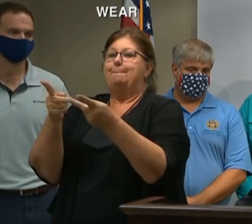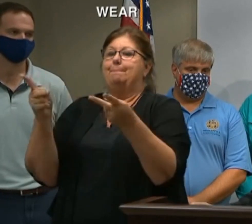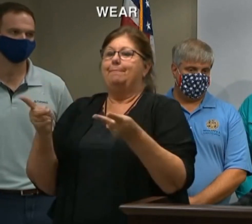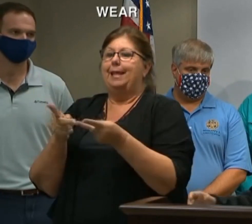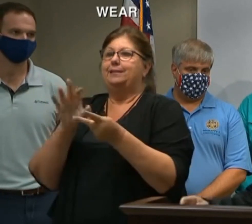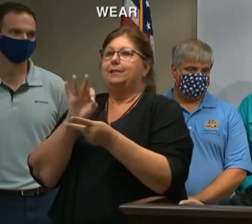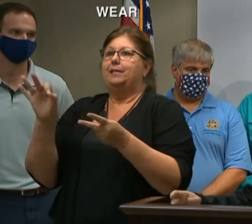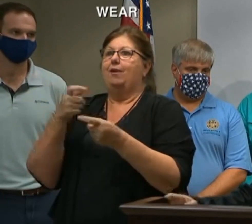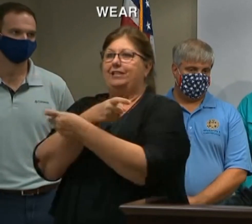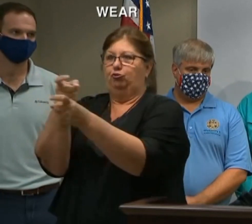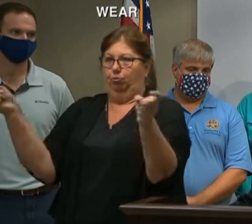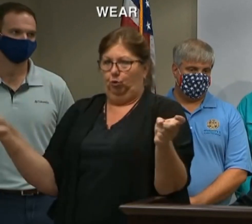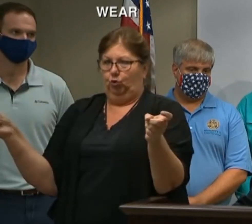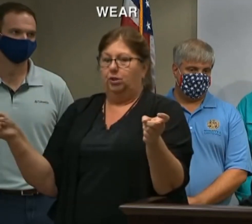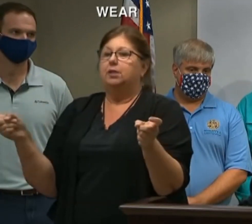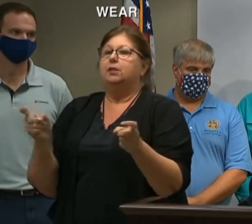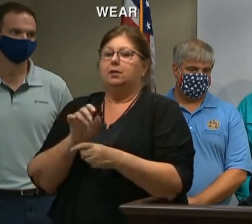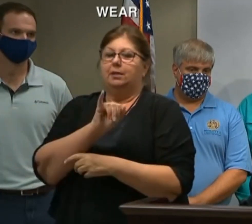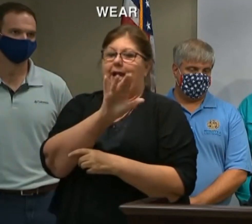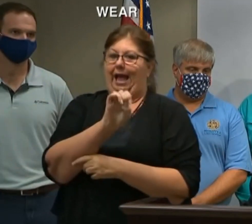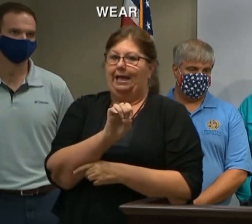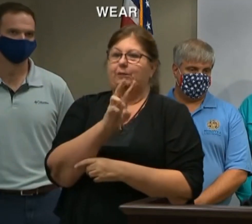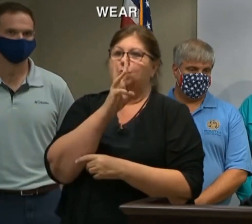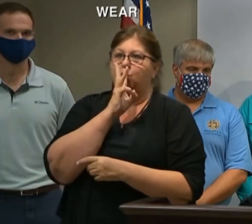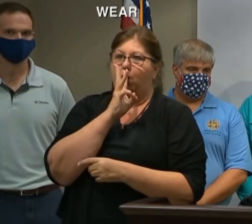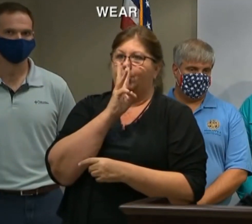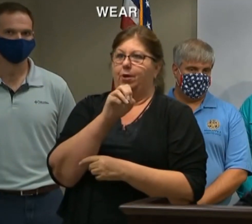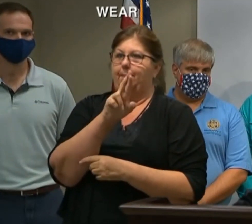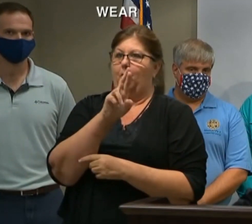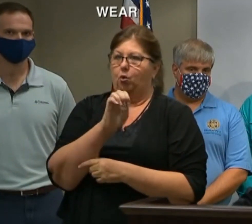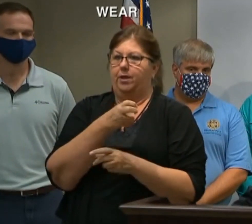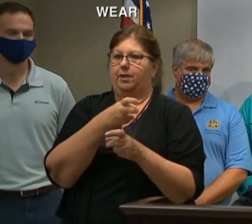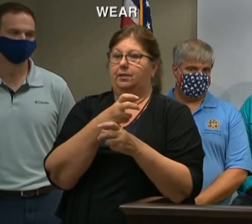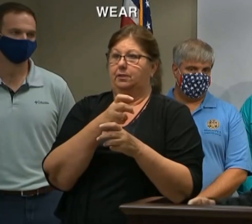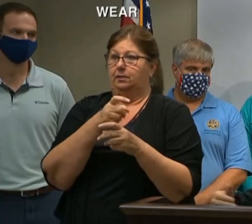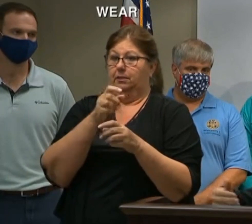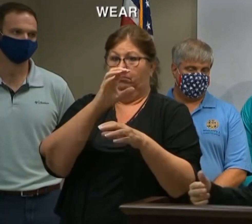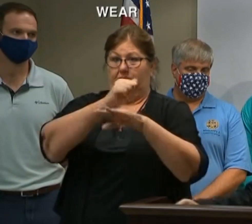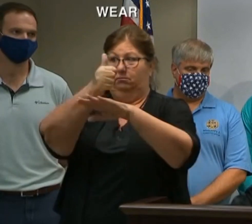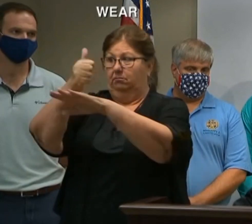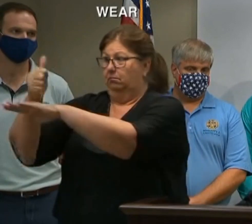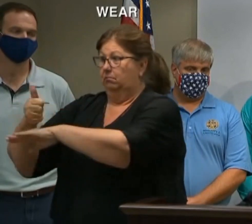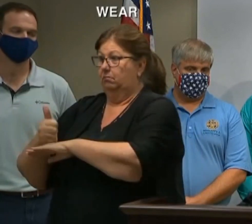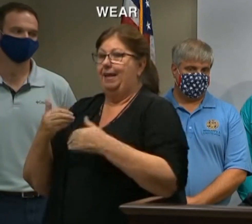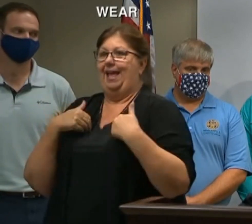uh ice water uh mres those will stay open uh so that we continue to fill that gap as we wait for